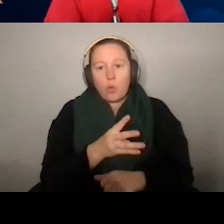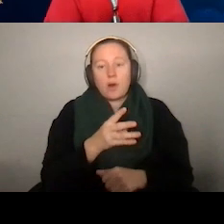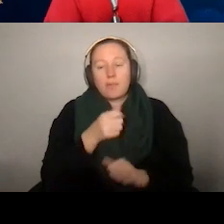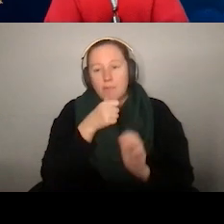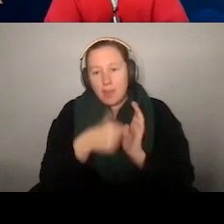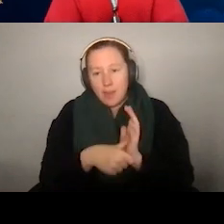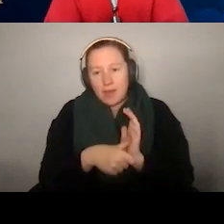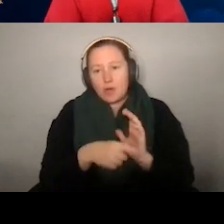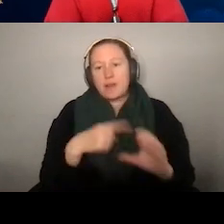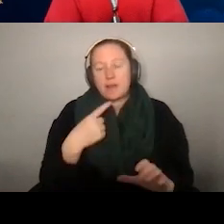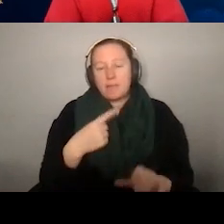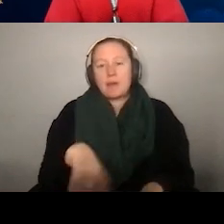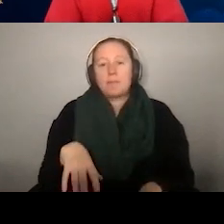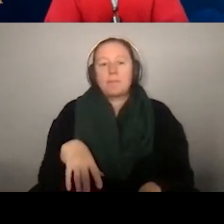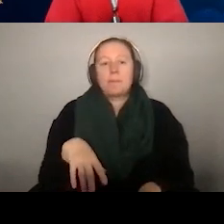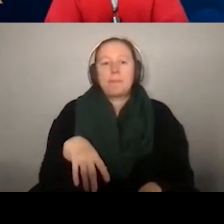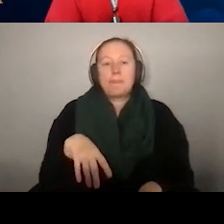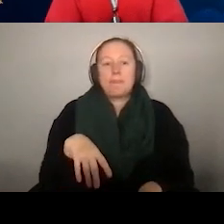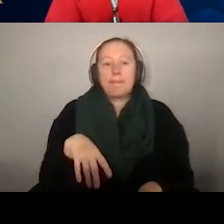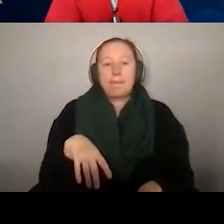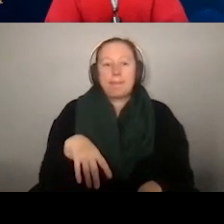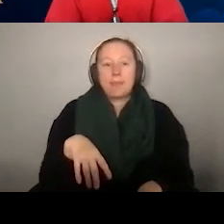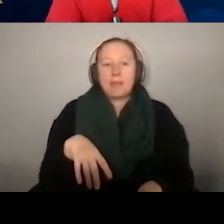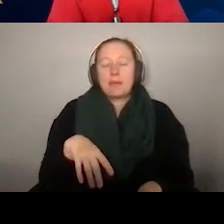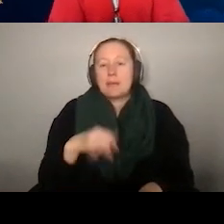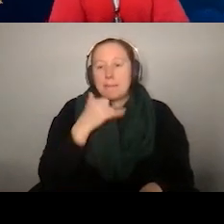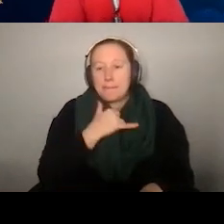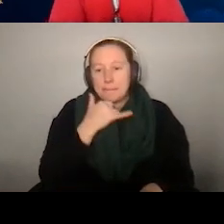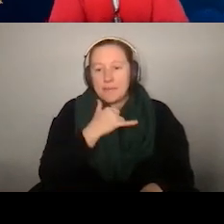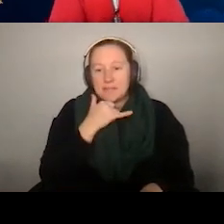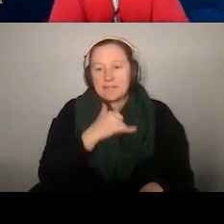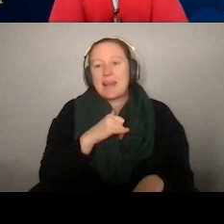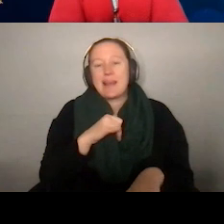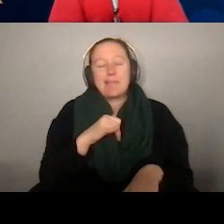The payments in analytics branch must have made a mistake in sending this notice.